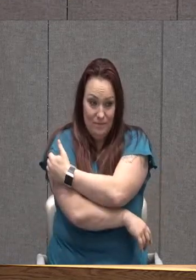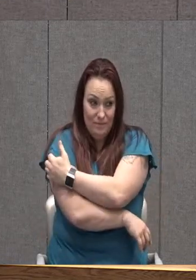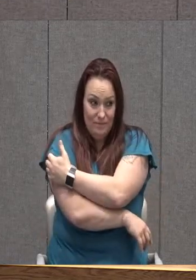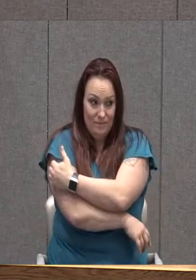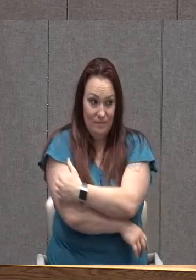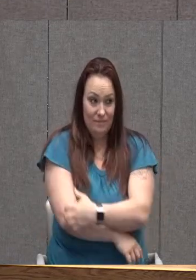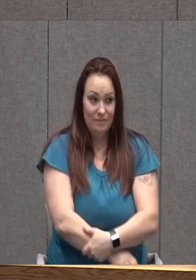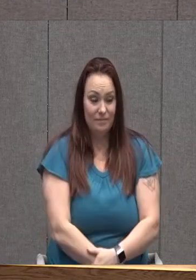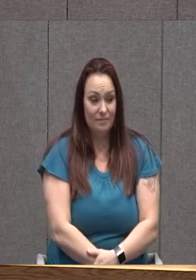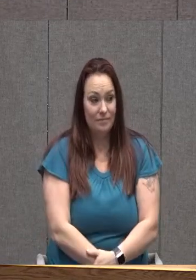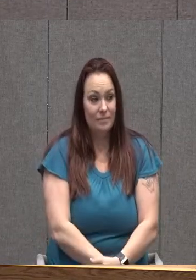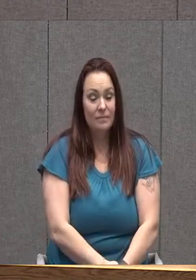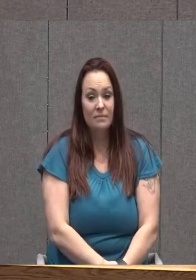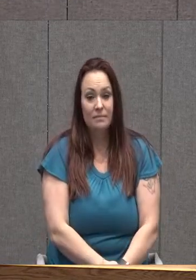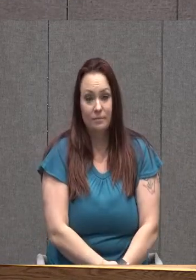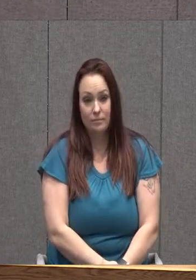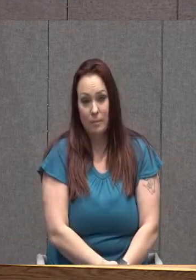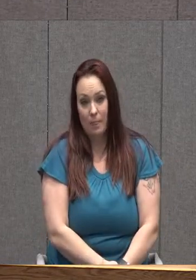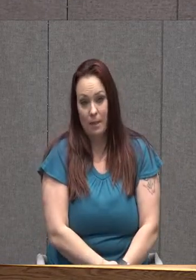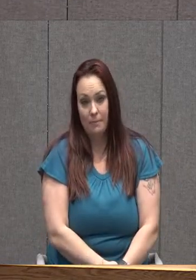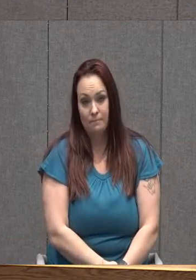(paper crinkling)